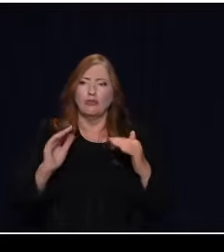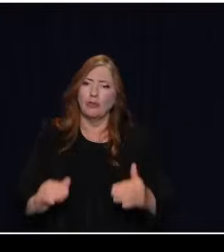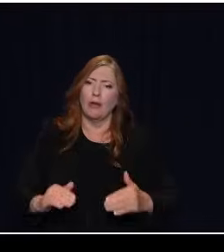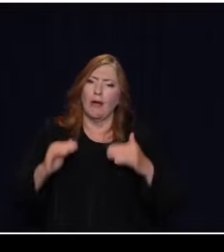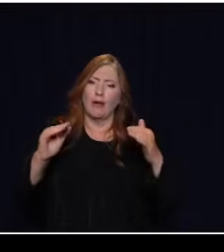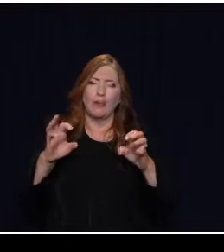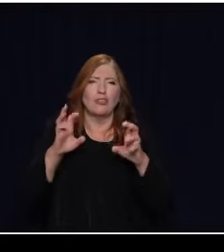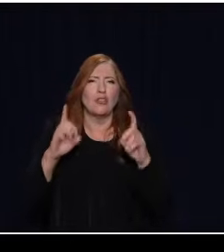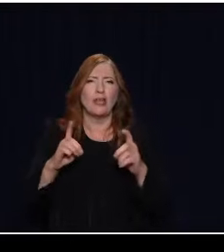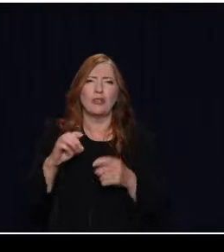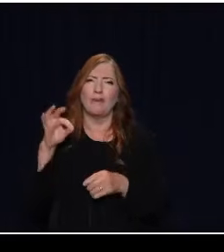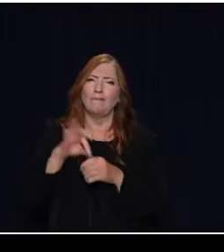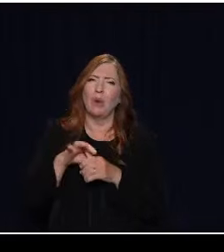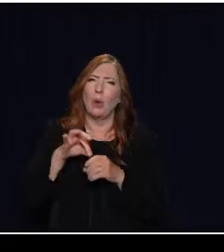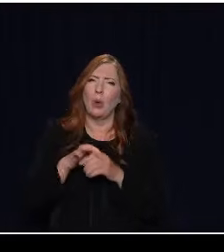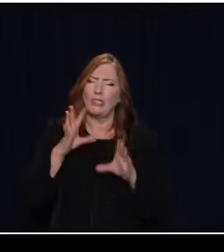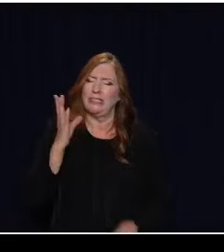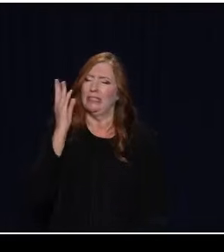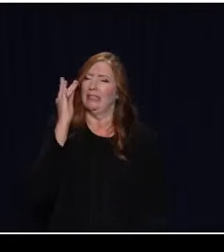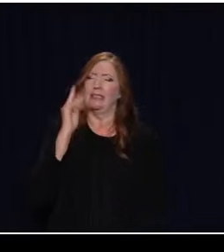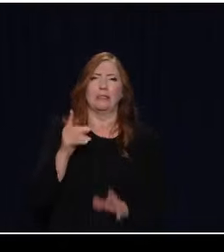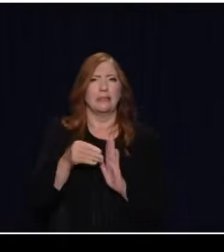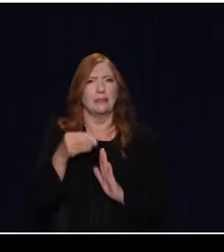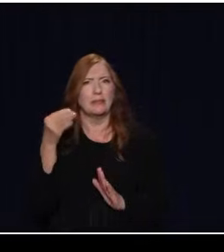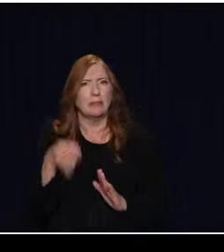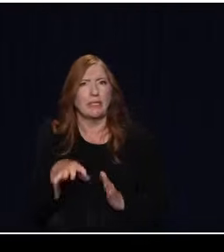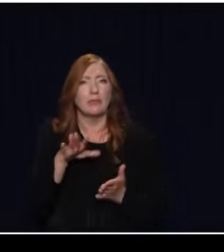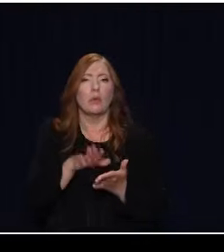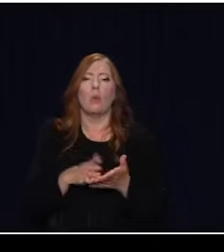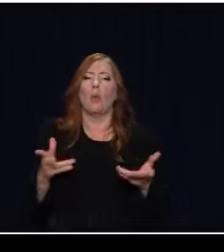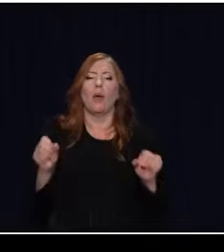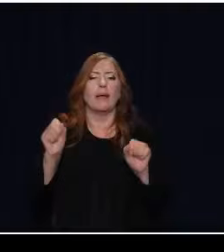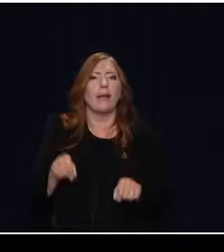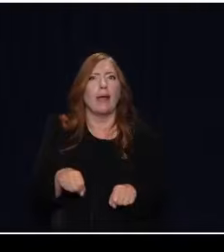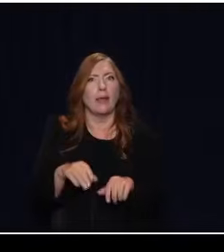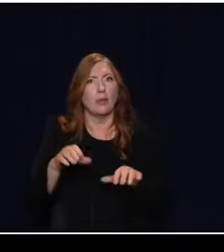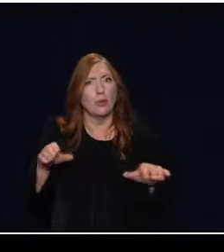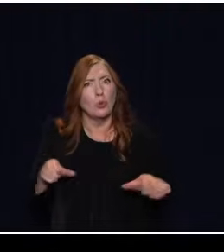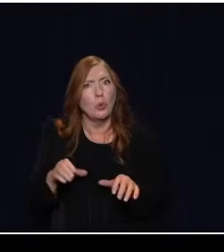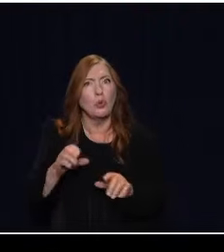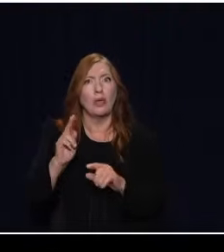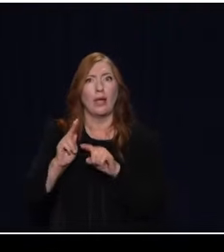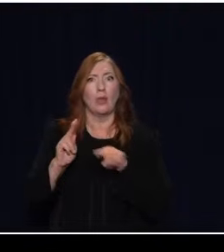THE RISING COST OF COMMUNITY